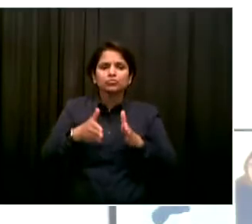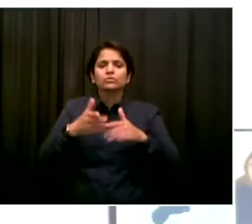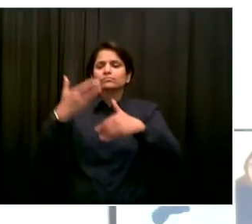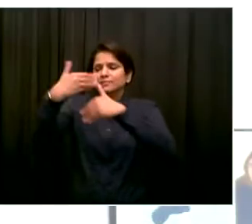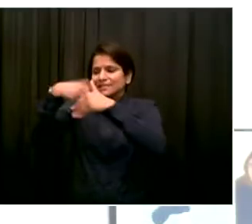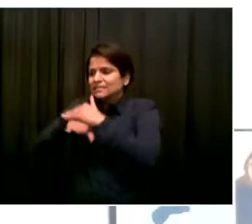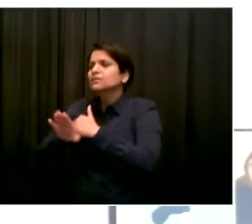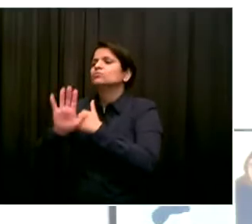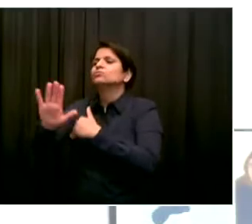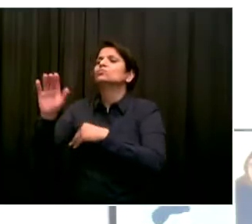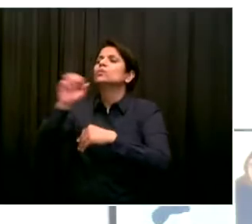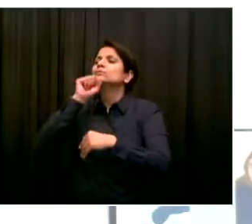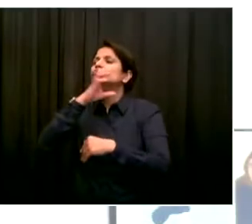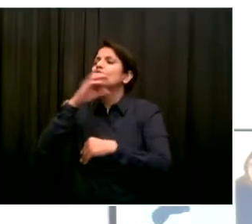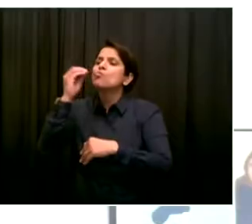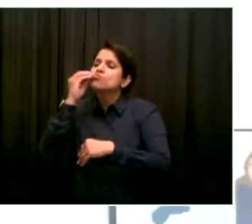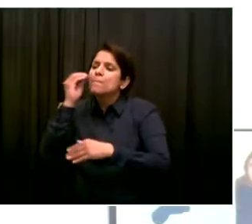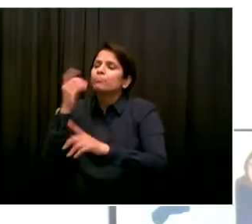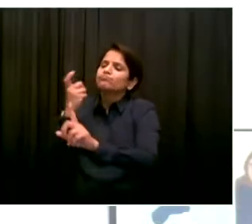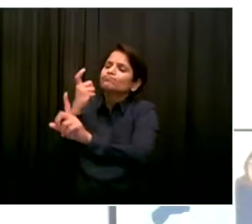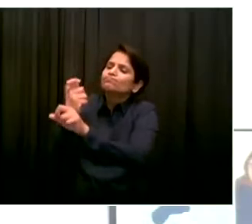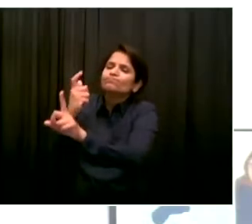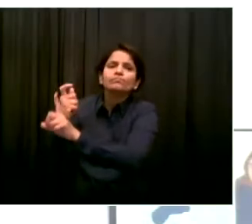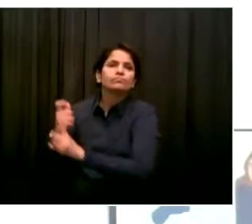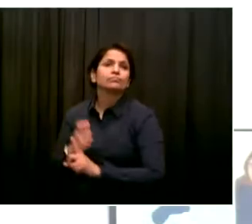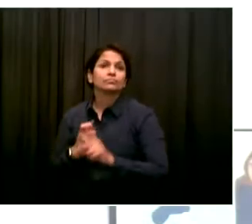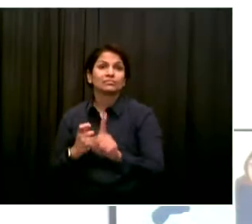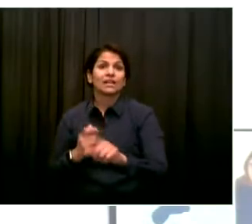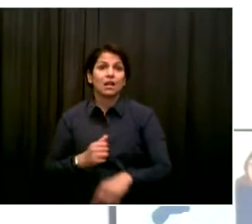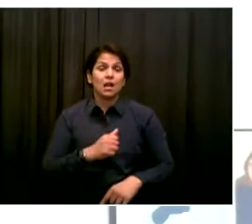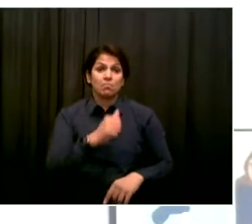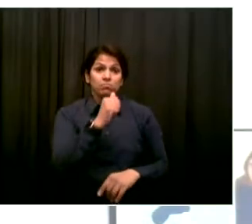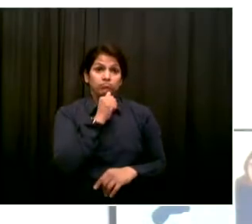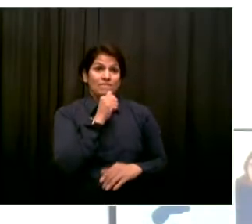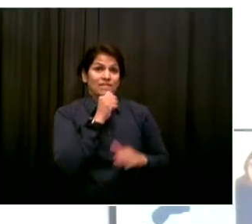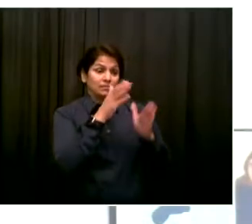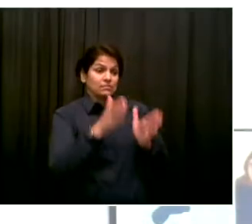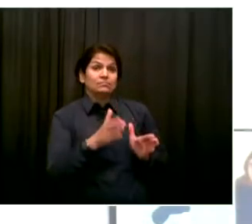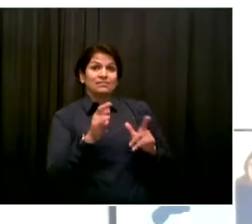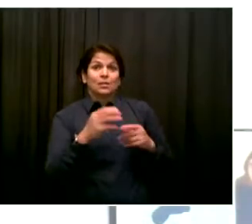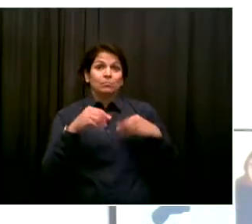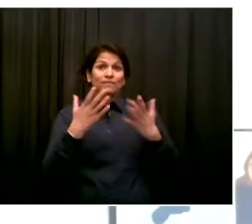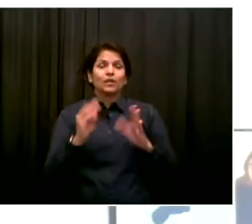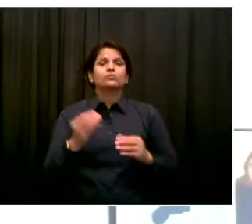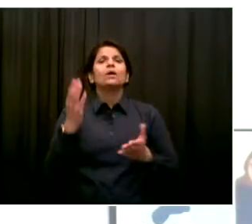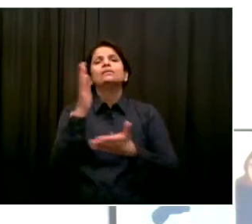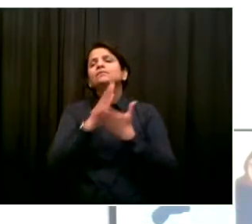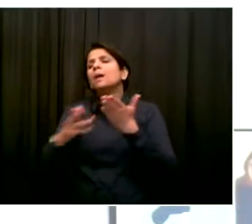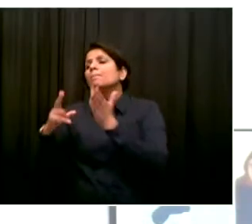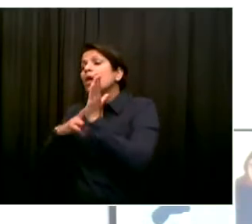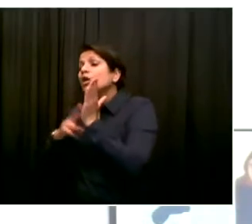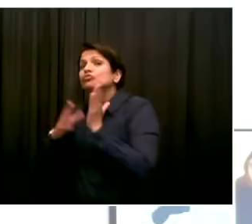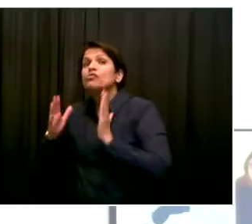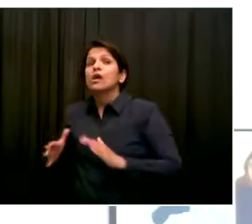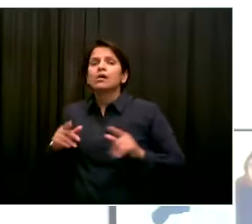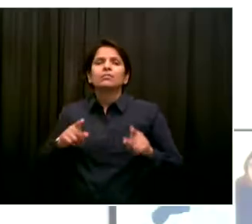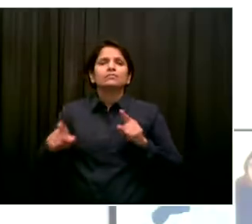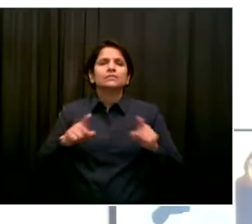THEN THERE ARE IPRVATE PROVIDERS WHO ALSO DO IN- HOME VACCINATIONS. WE KNOW SOME OF THE PROVIDERS WITHIN BOTH GROUPS ARE